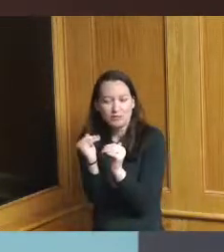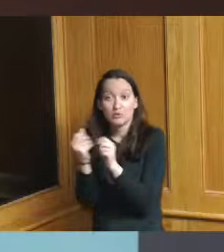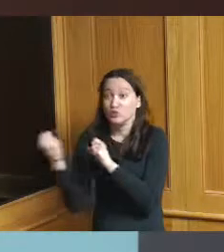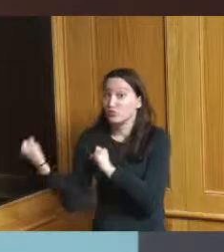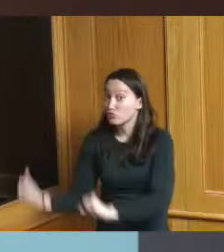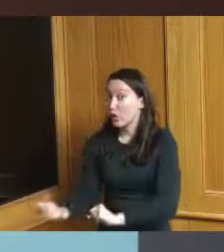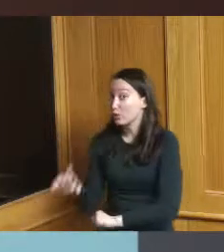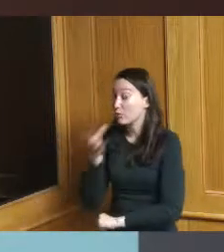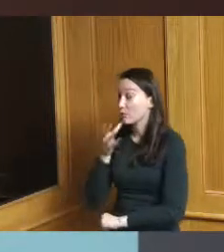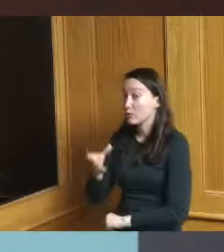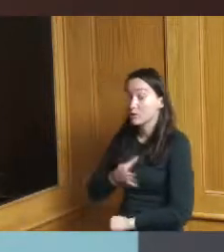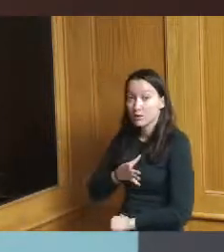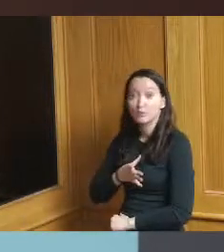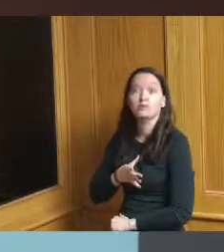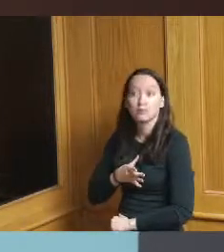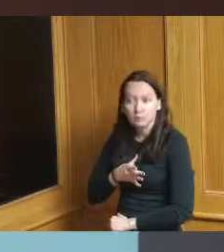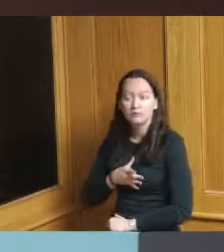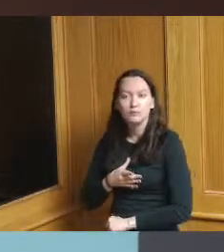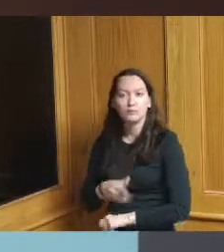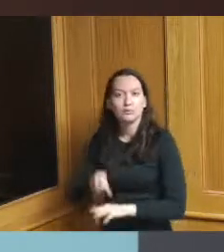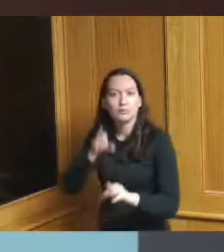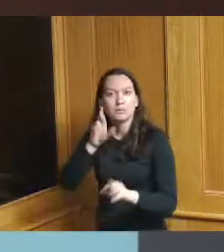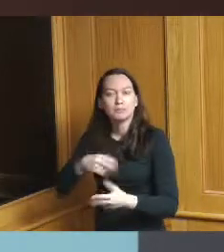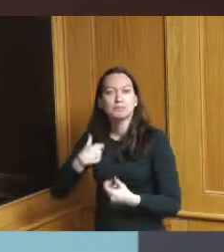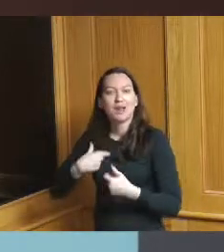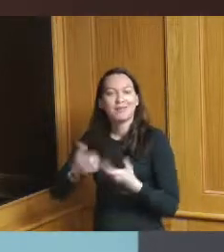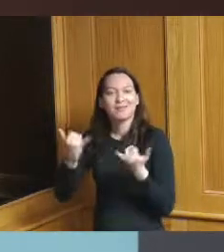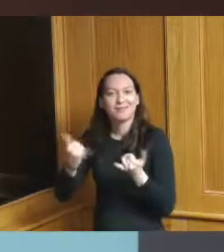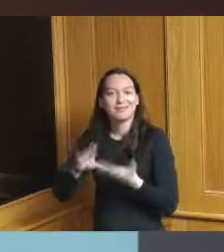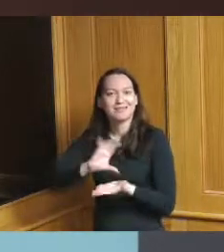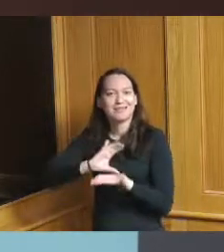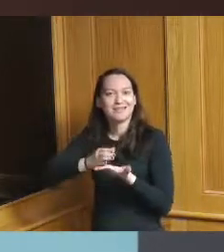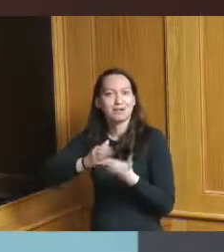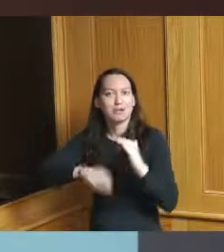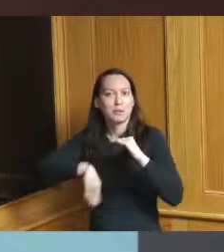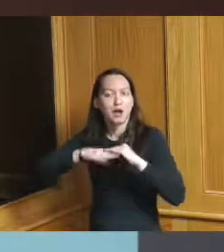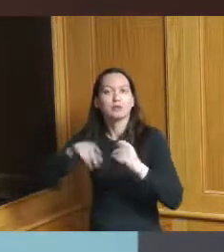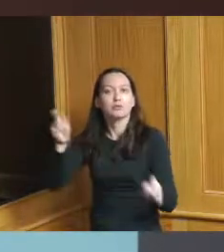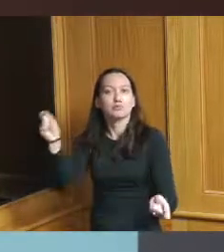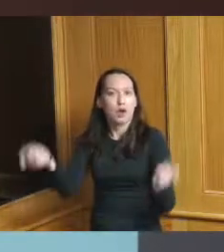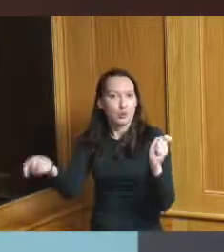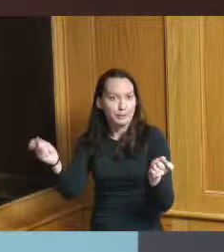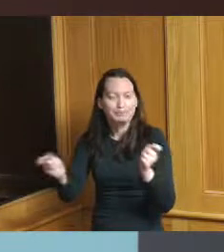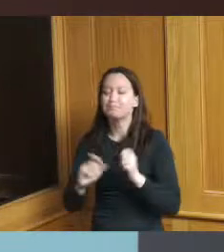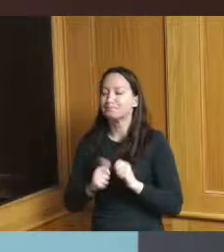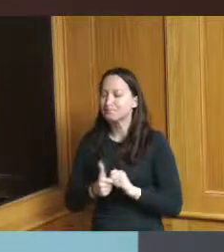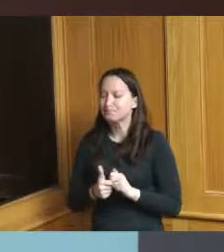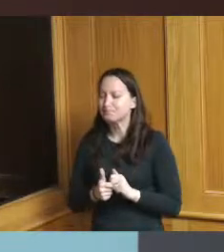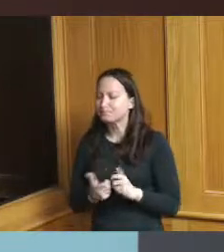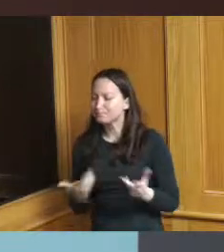on the respondents our qualitative data capacity was augmented by not only the focus